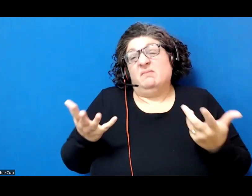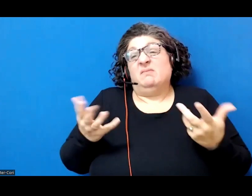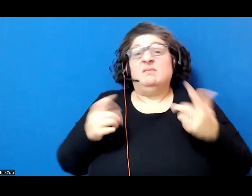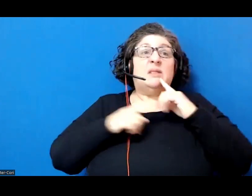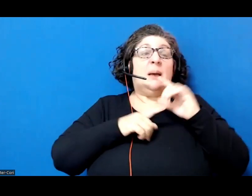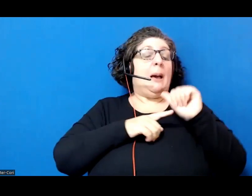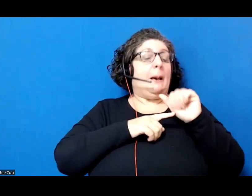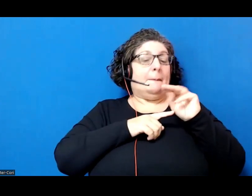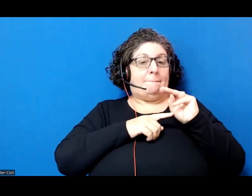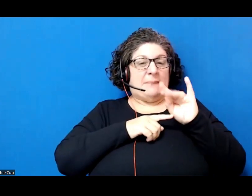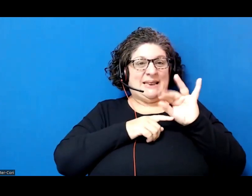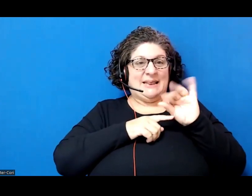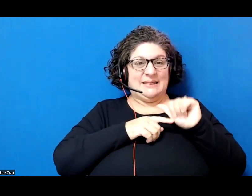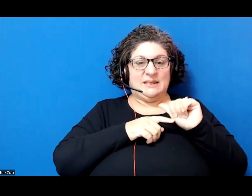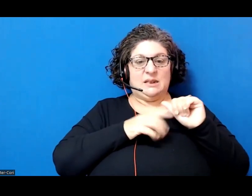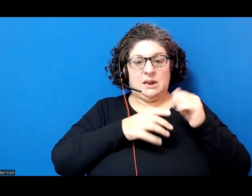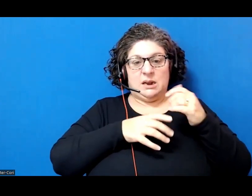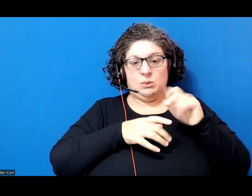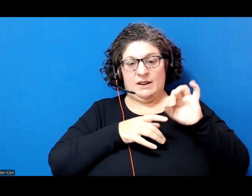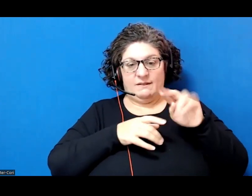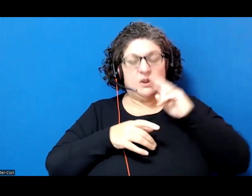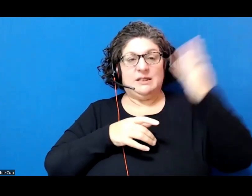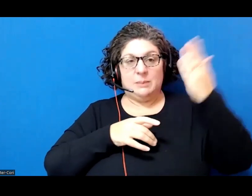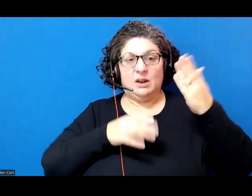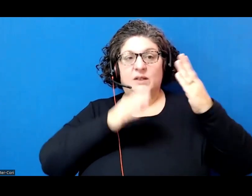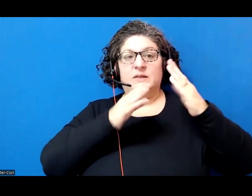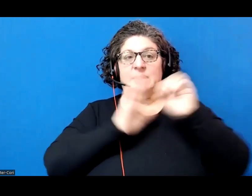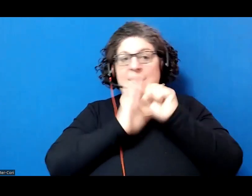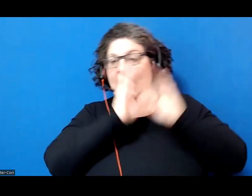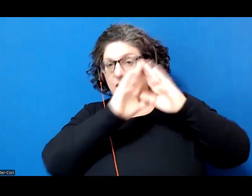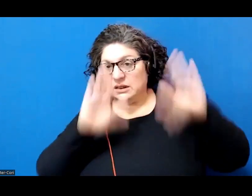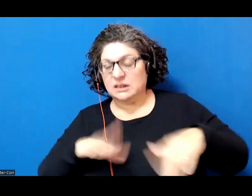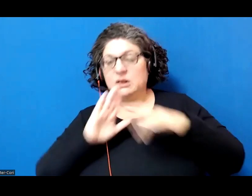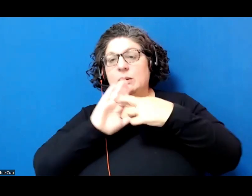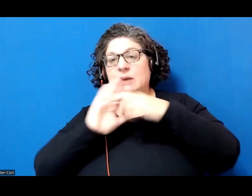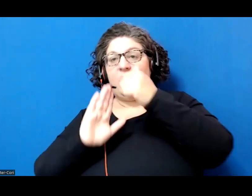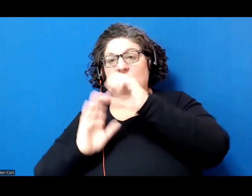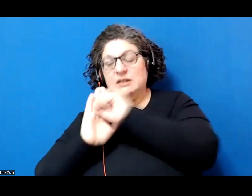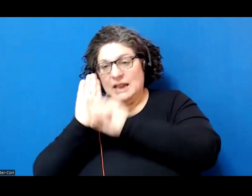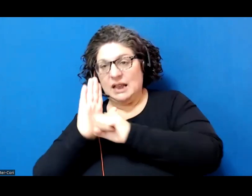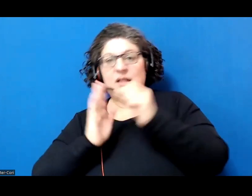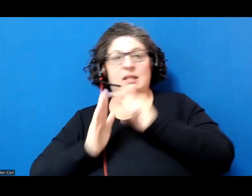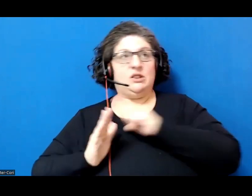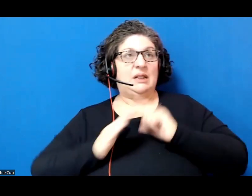On amicus brief, behalf of speakers and statehouse and representatives and other leadership could